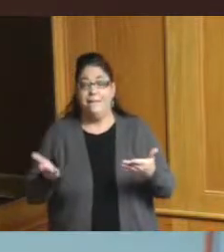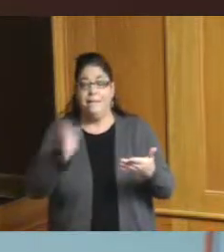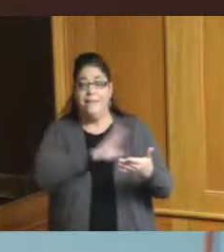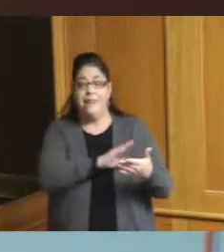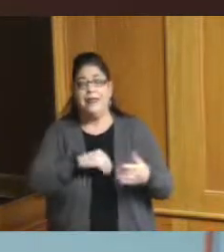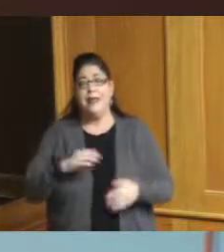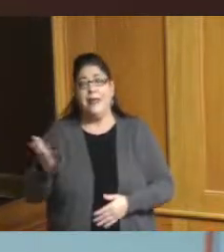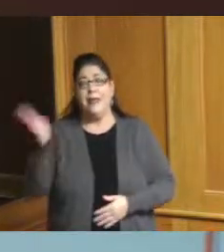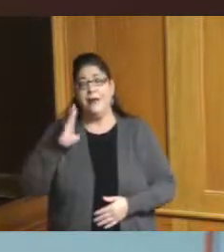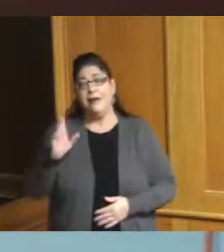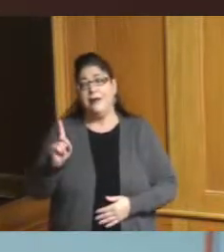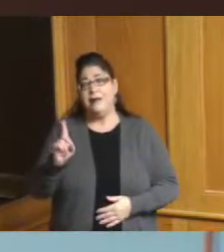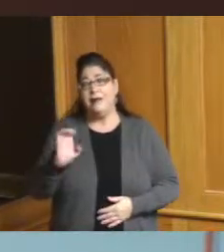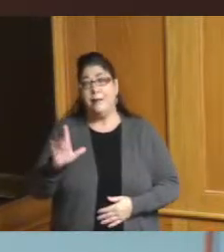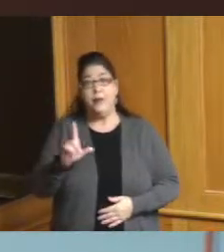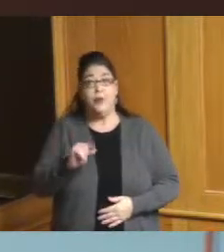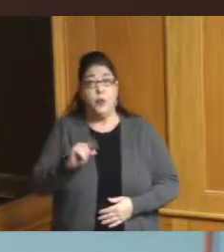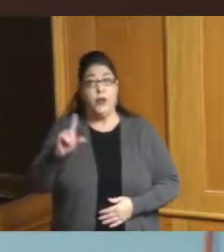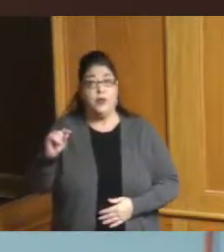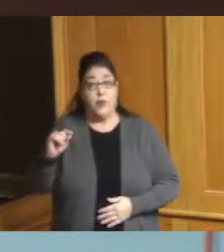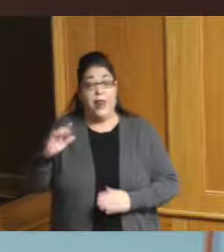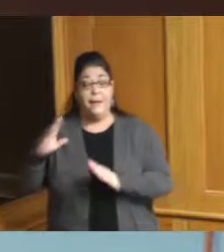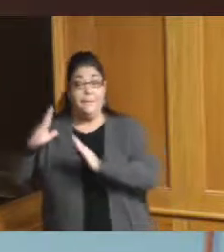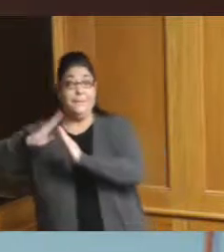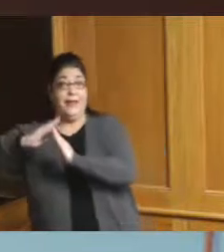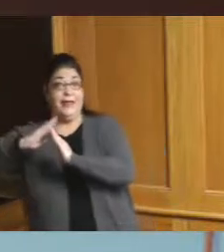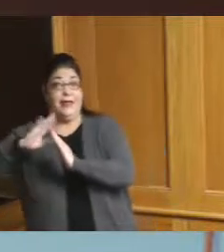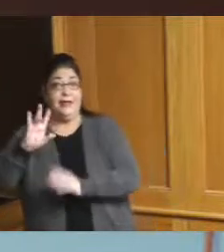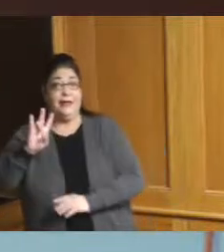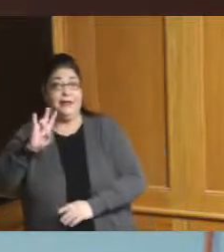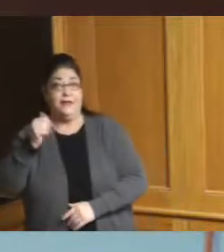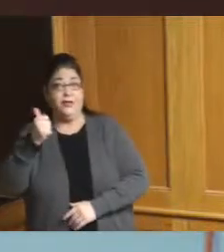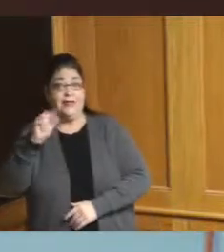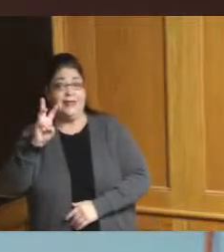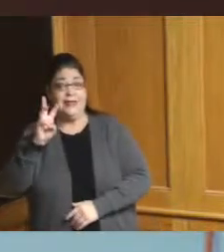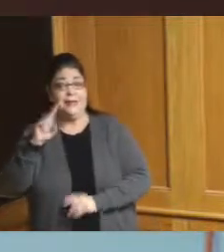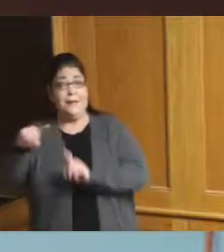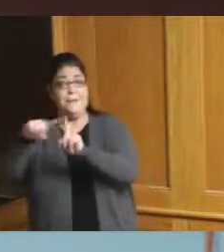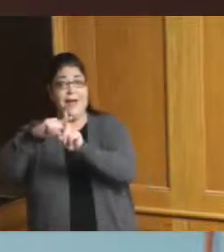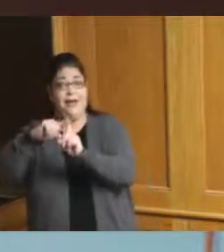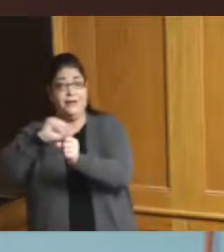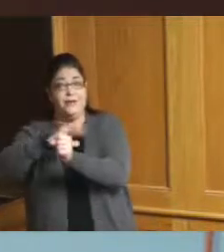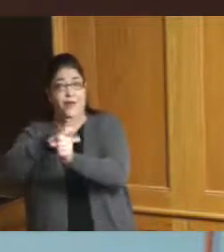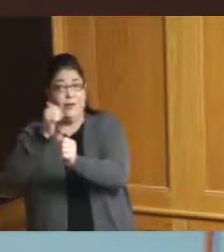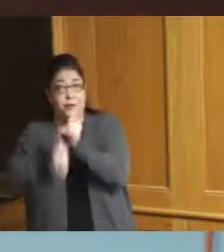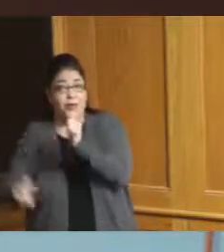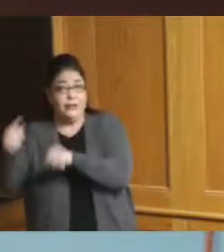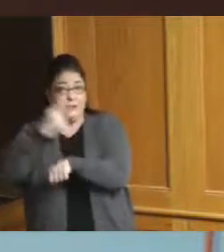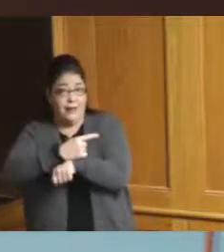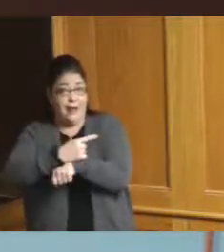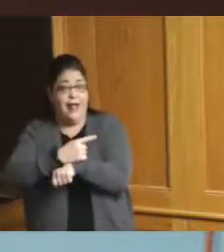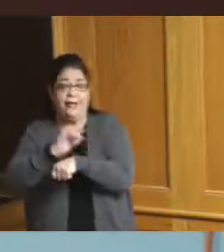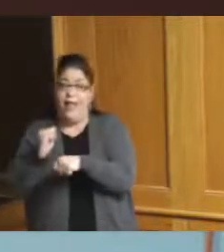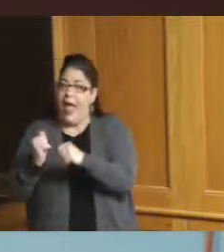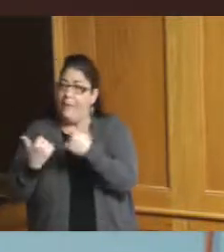back in December of 2020 when we were at 716 cases and we talked about how that was a huge mountain